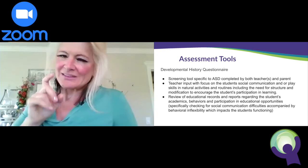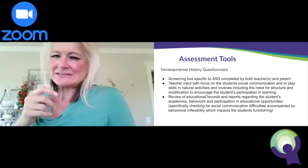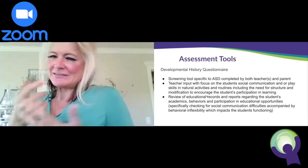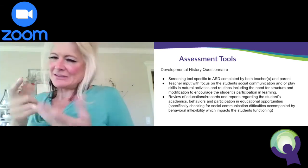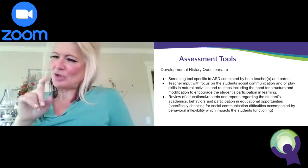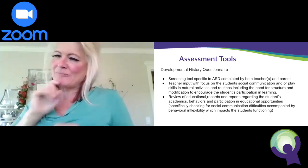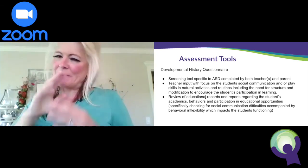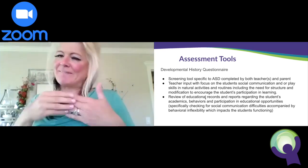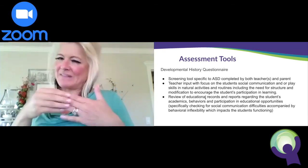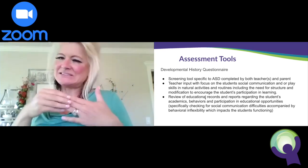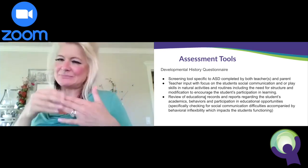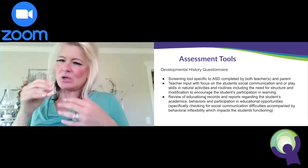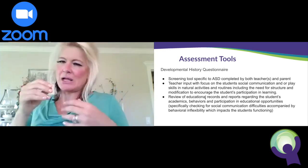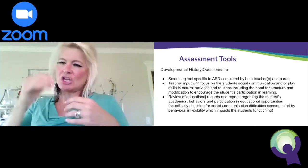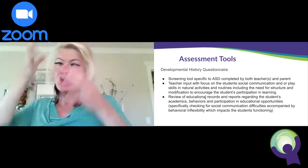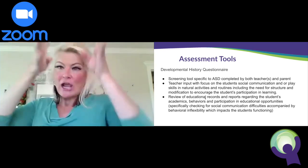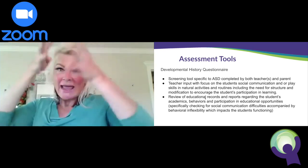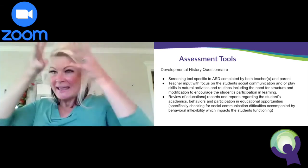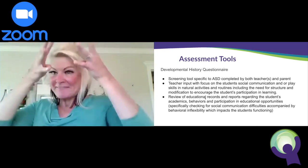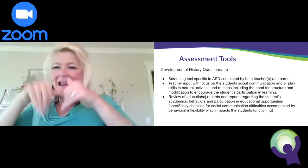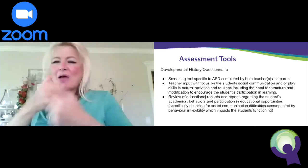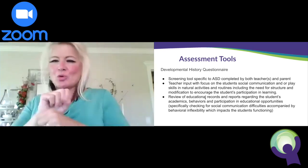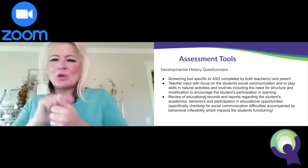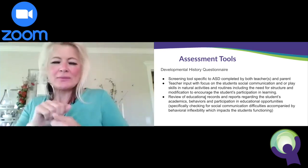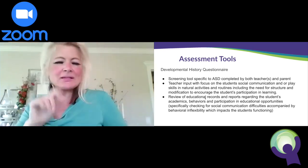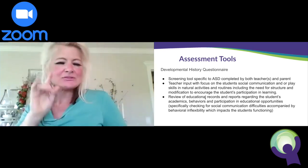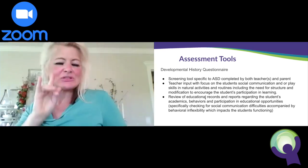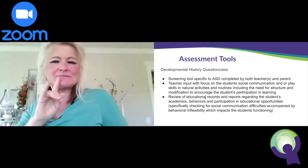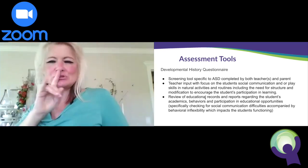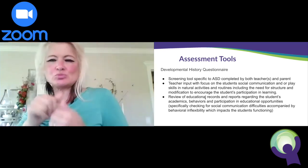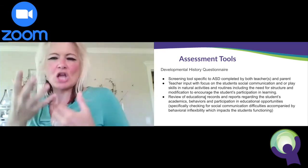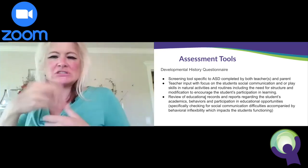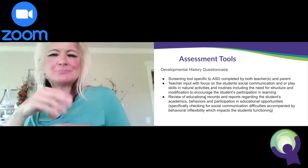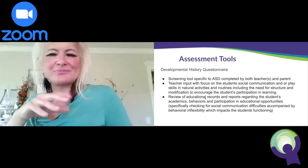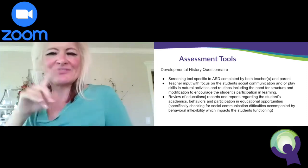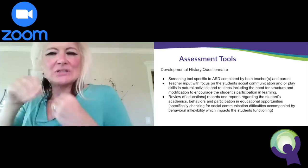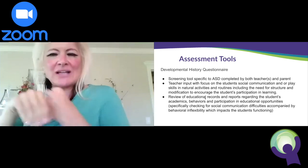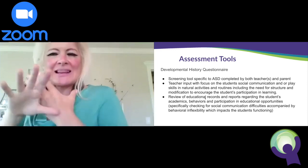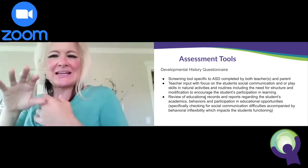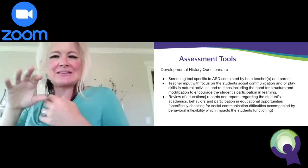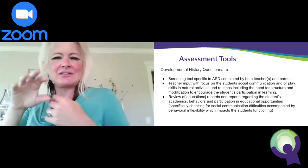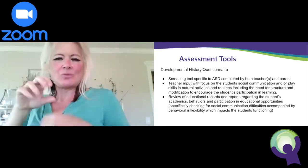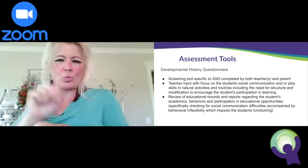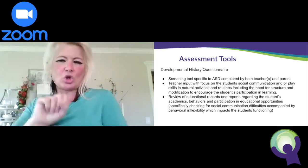everyone is signing, like where I work having everyone together that can be very difficult, especially